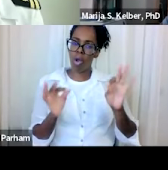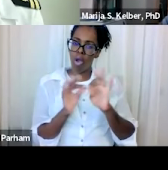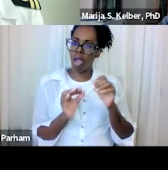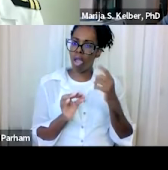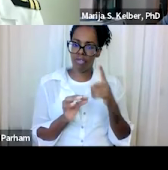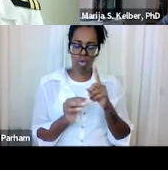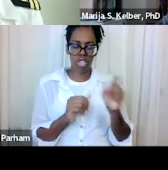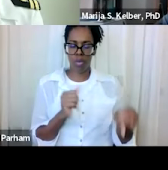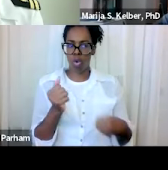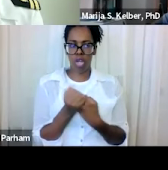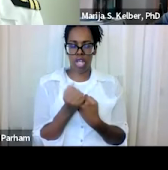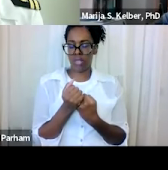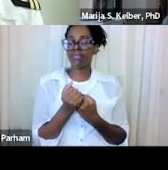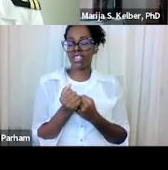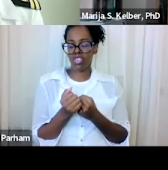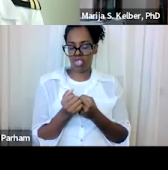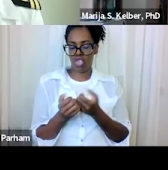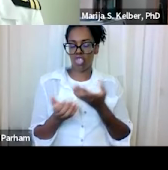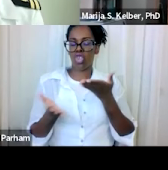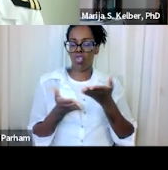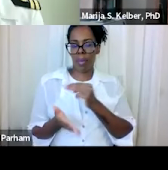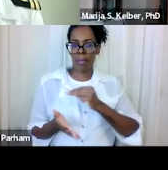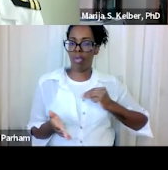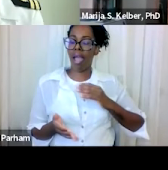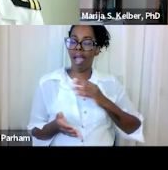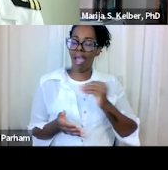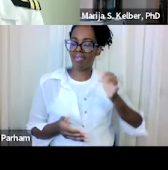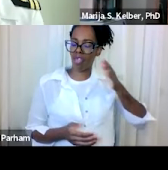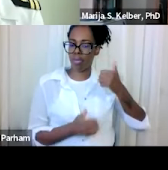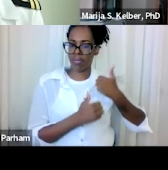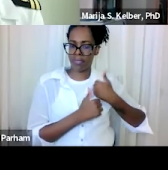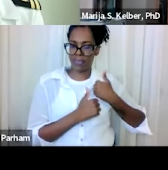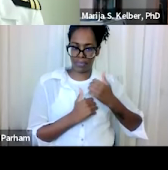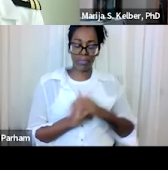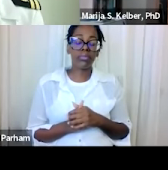to support service members and veterans. Now, thinking about these, these are clinical diagnoses.